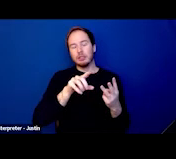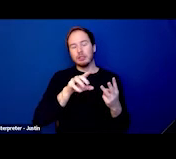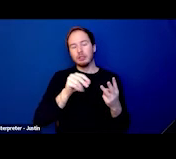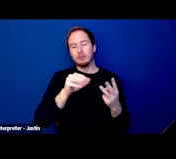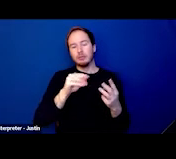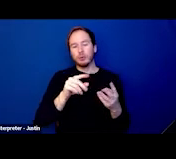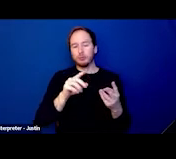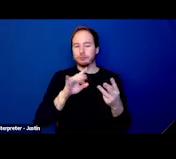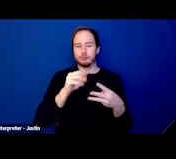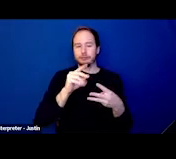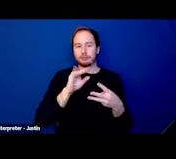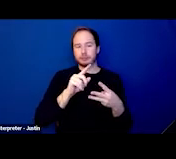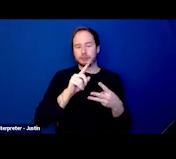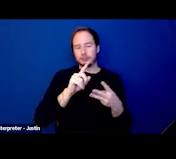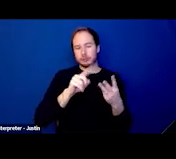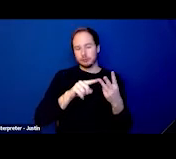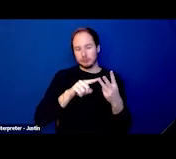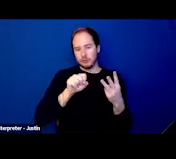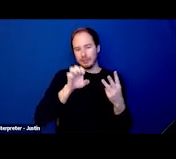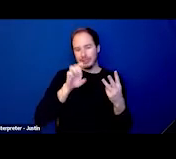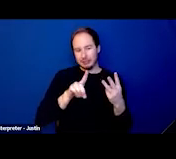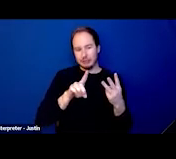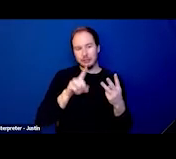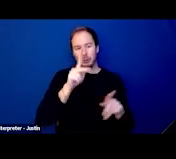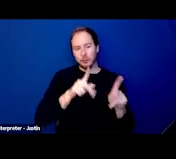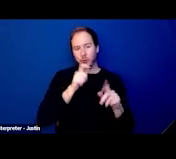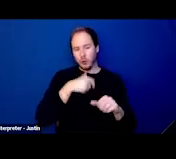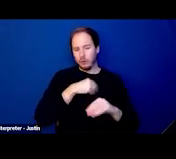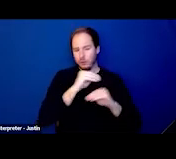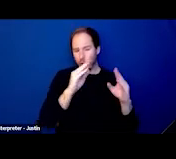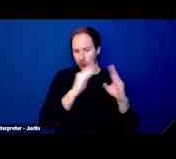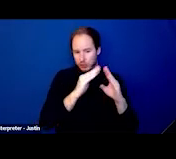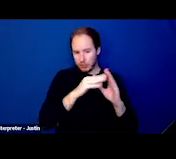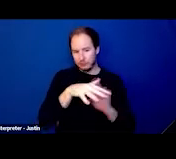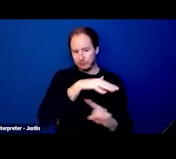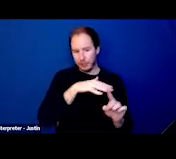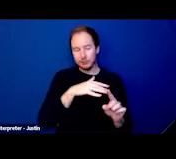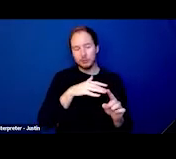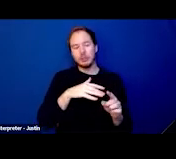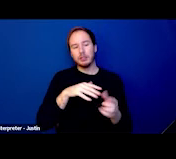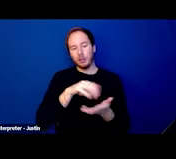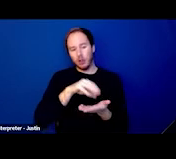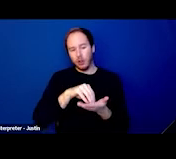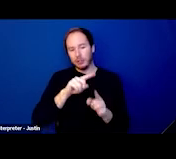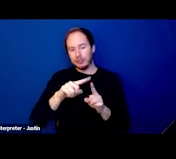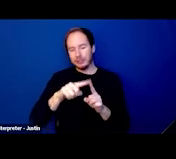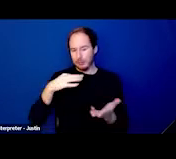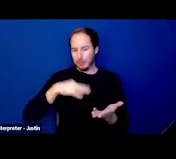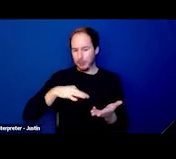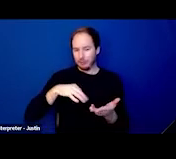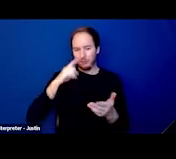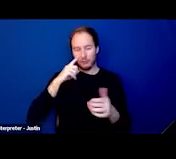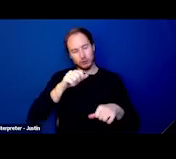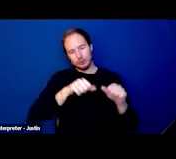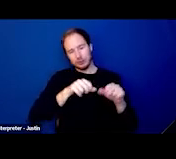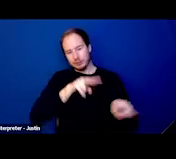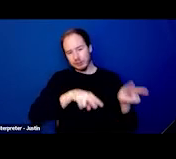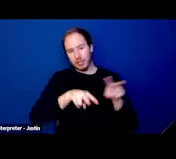who are living in unsheltered environments, encampments, or otherwise, go through the benefits of assessing behavioral health needs and providing care,